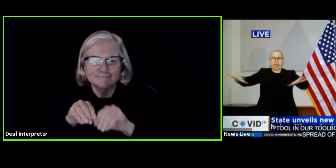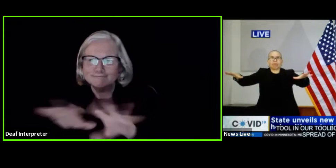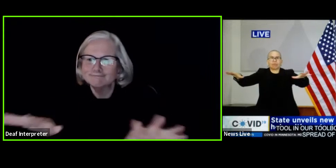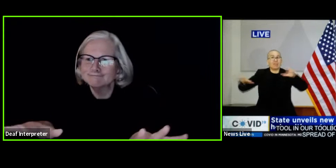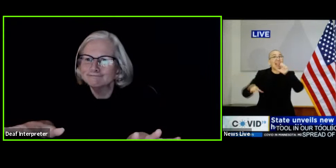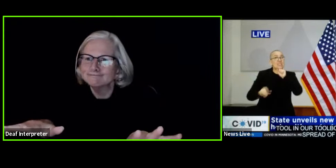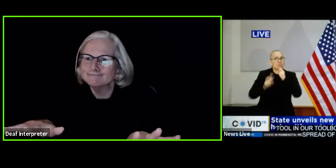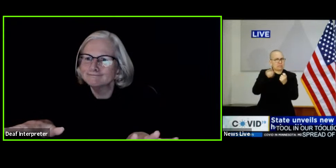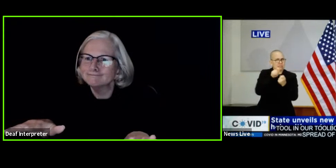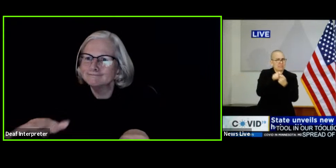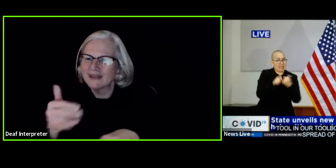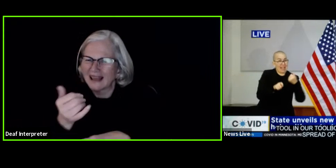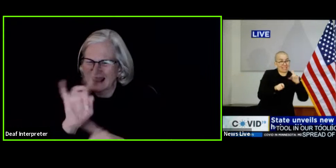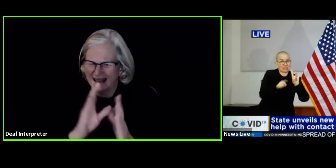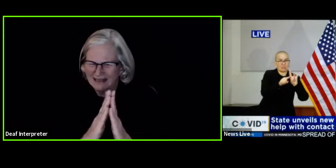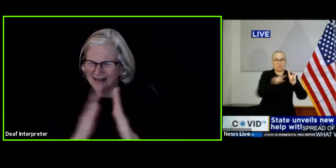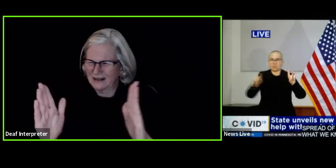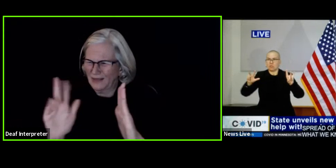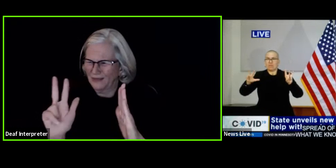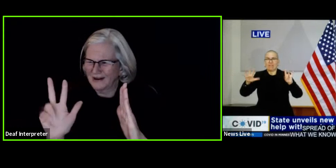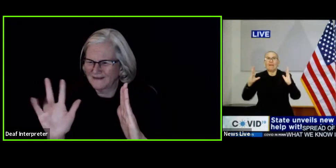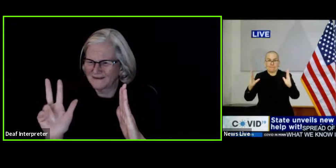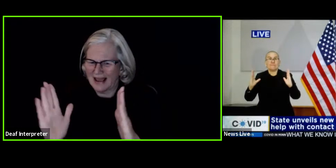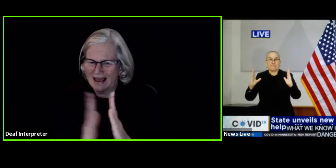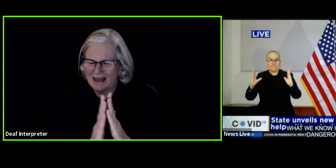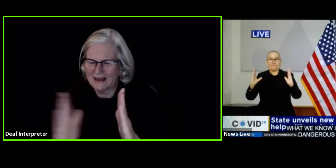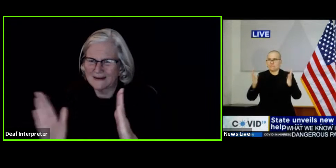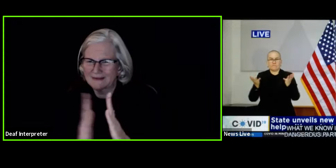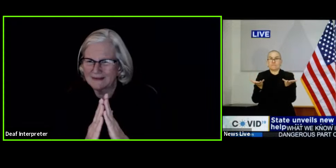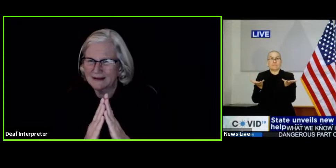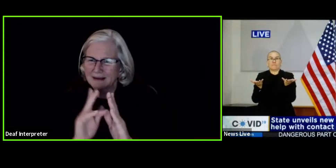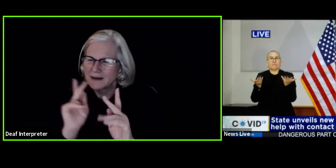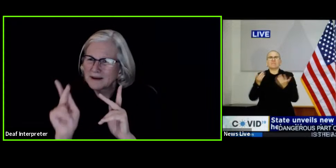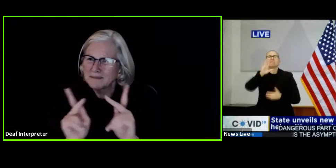YOU TRY TO TAKE PRECAUTIONS AND ALL OF A SUDDEN, YOU HAVE